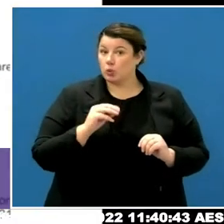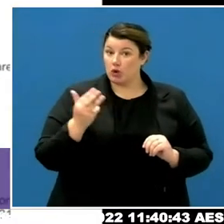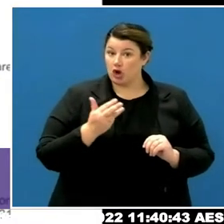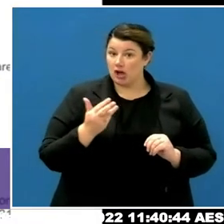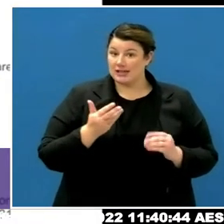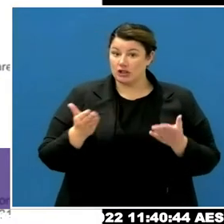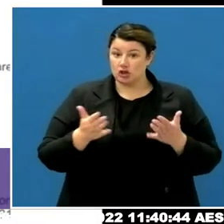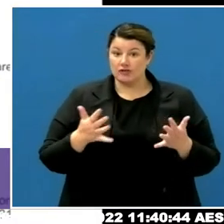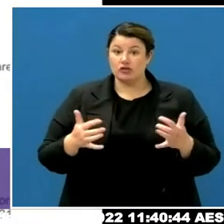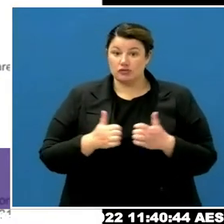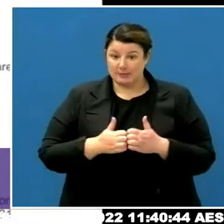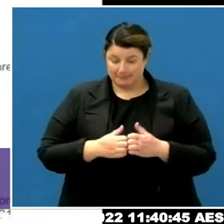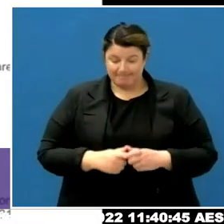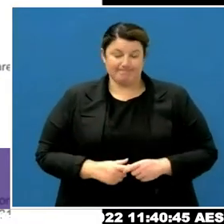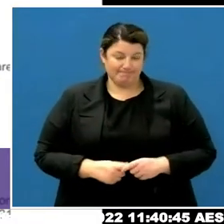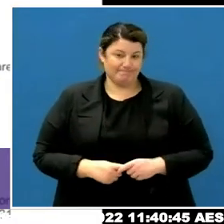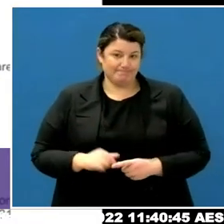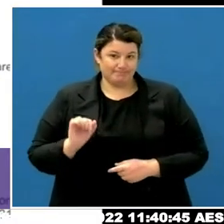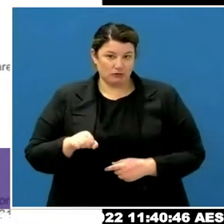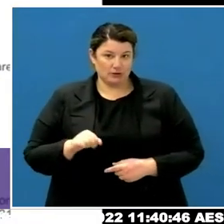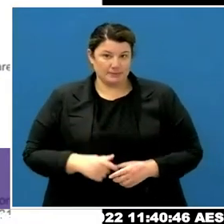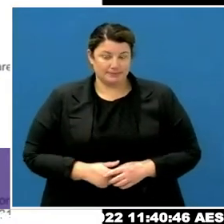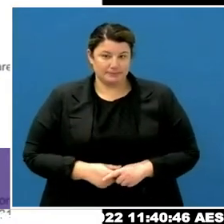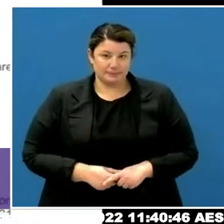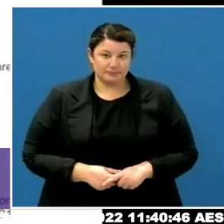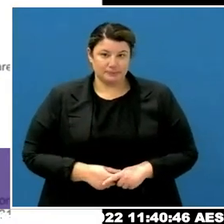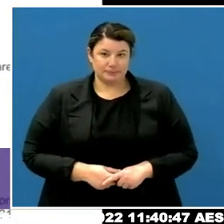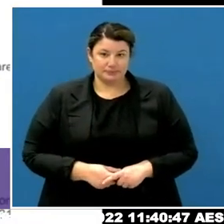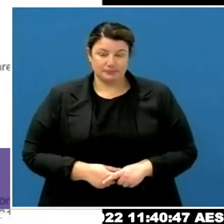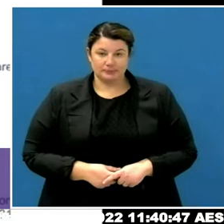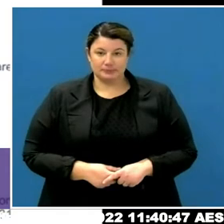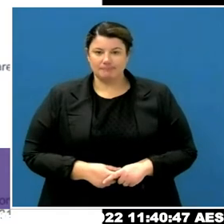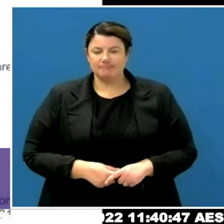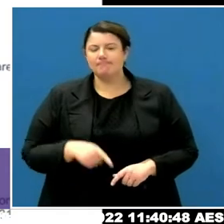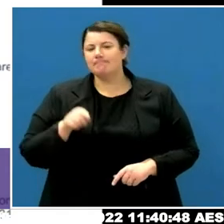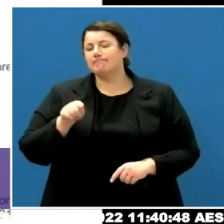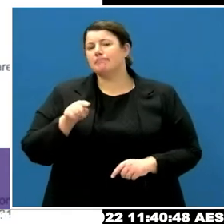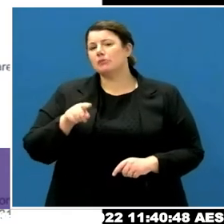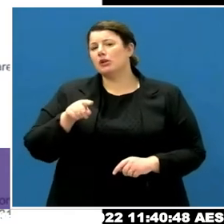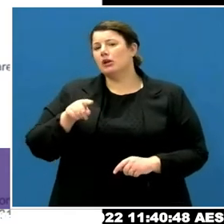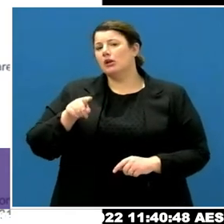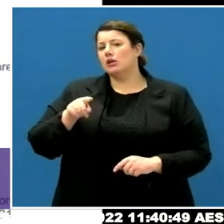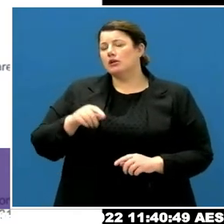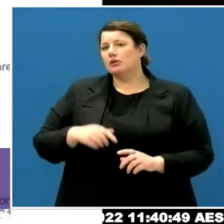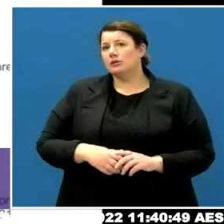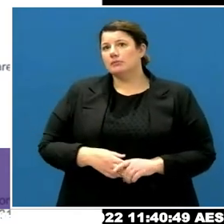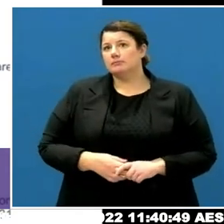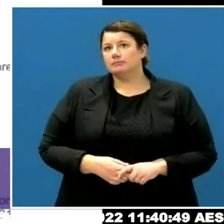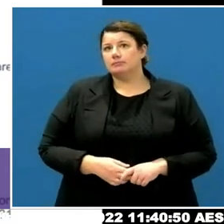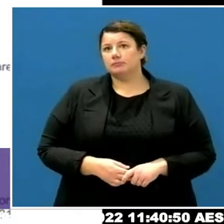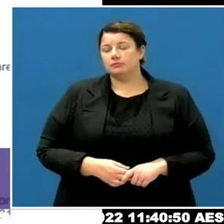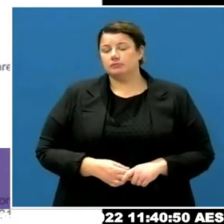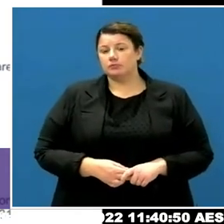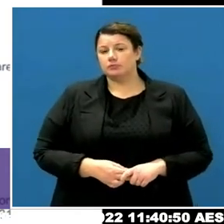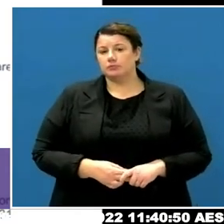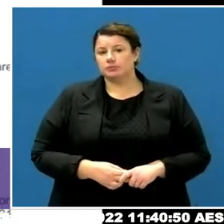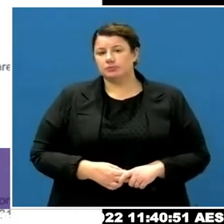Yes. MR FOGARTY: Do you recall - I won't take you to the part, but do you recall